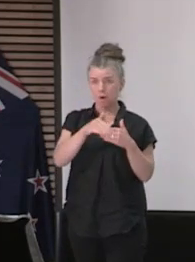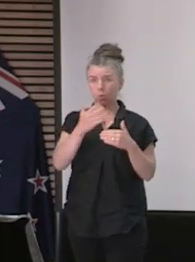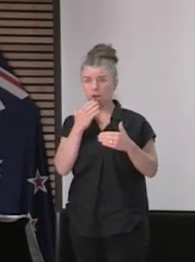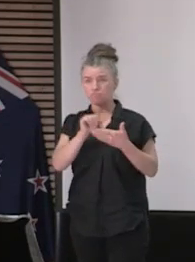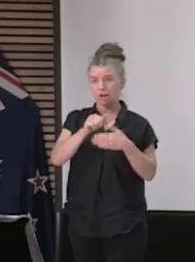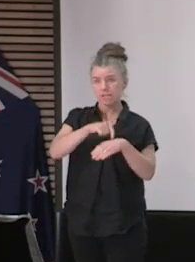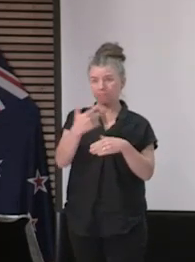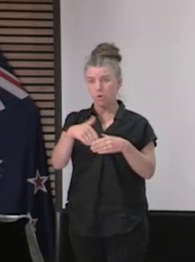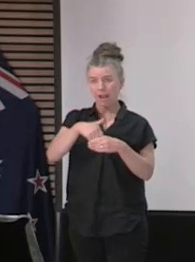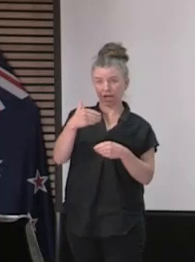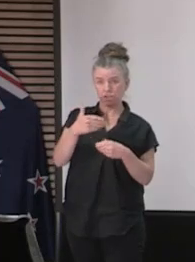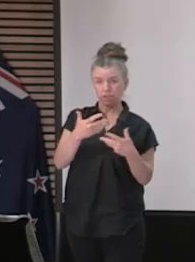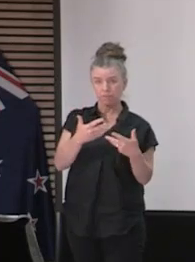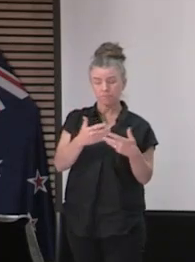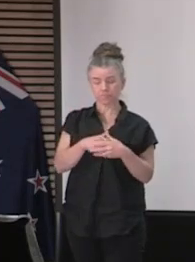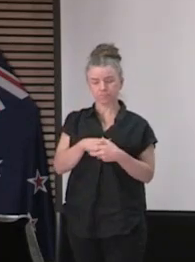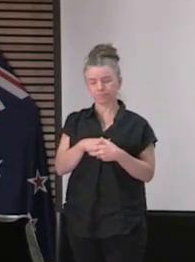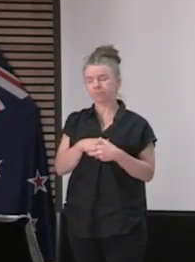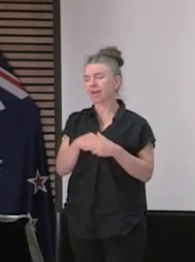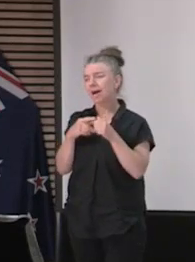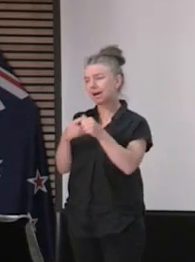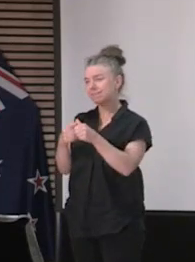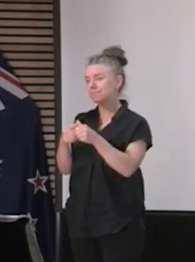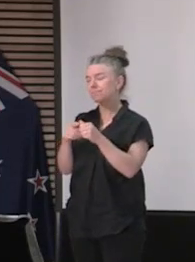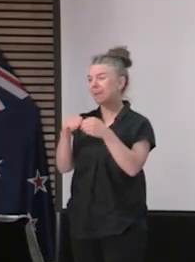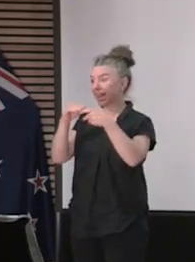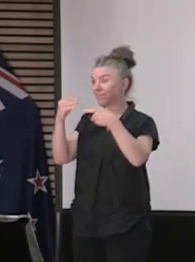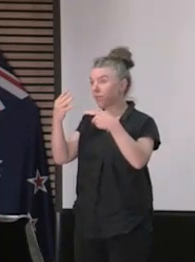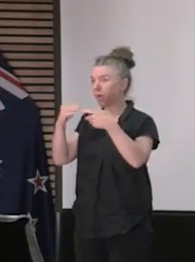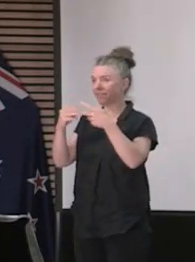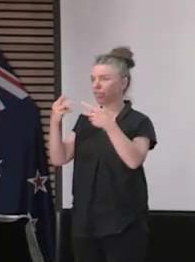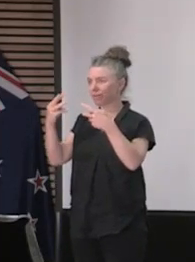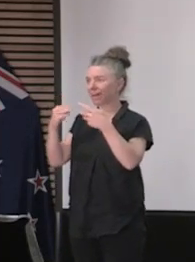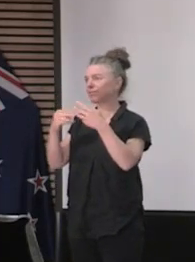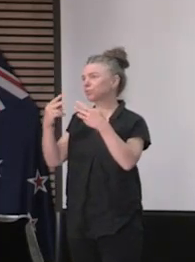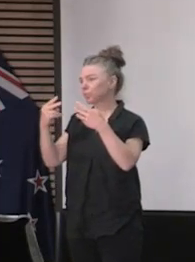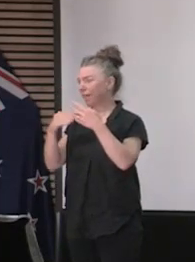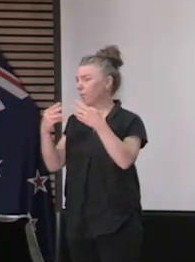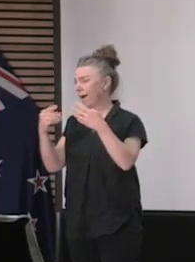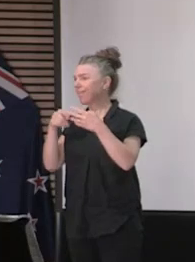Ofcourse, the alert level willmake a big difference, becausewe need people to be able togo out and physically vote.